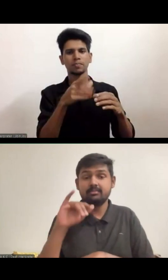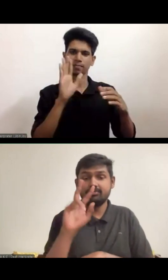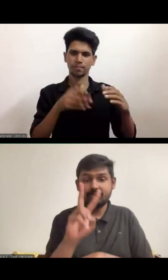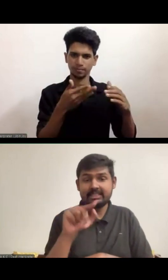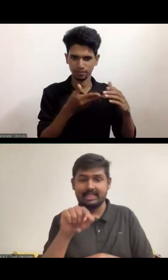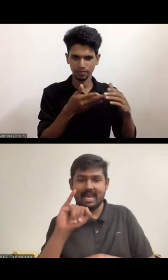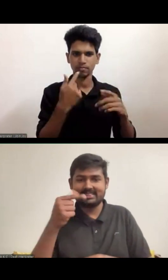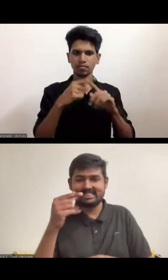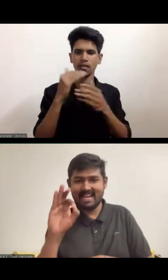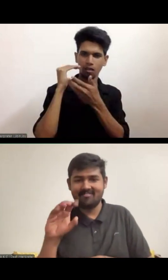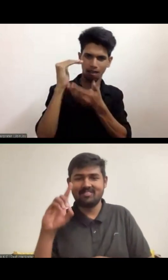Internet Governance Forum.